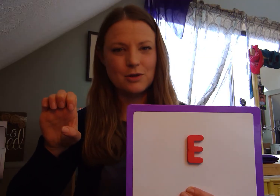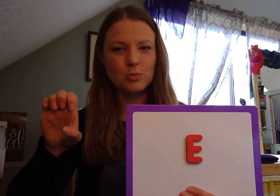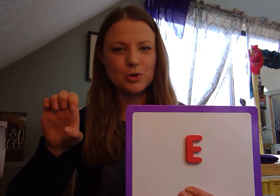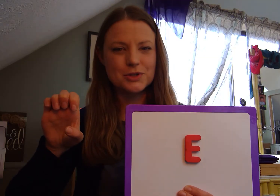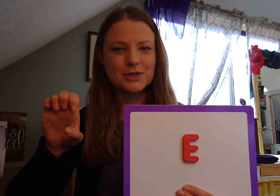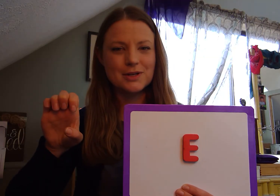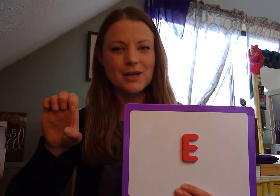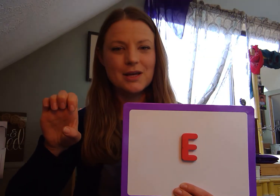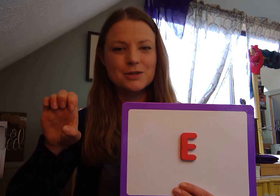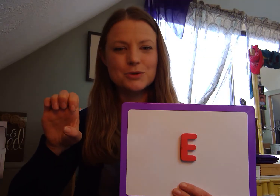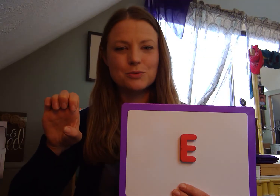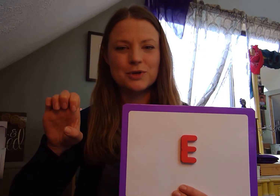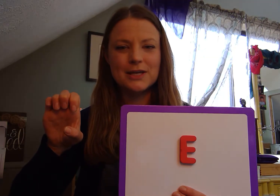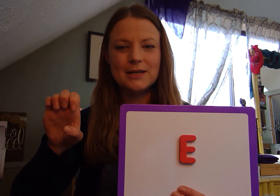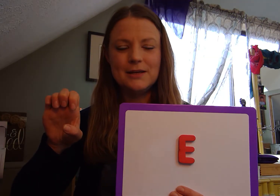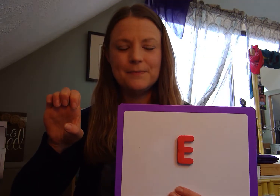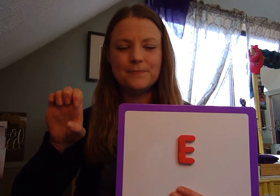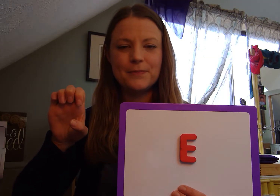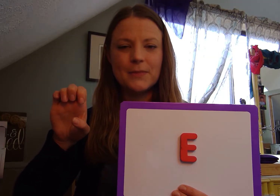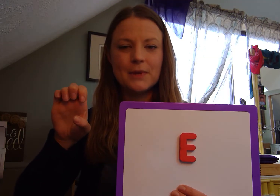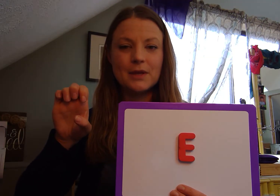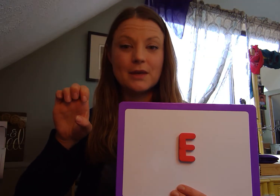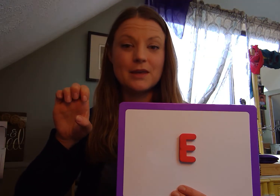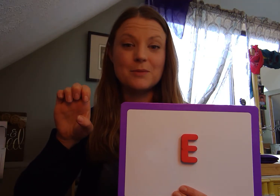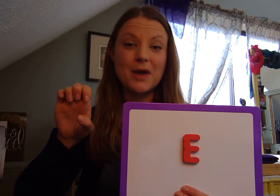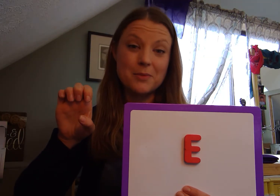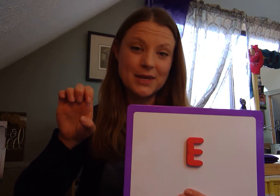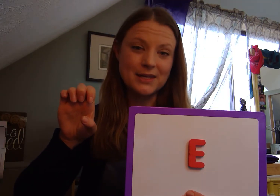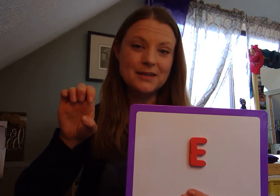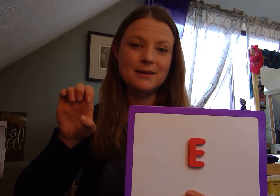other person to read in my opinion so you might see "E" or "E"